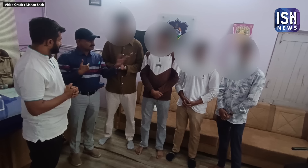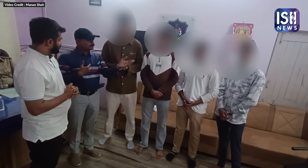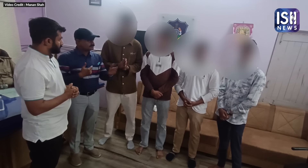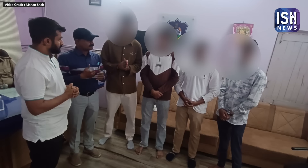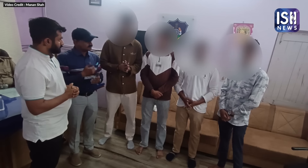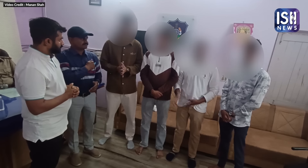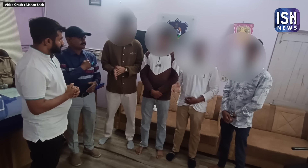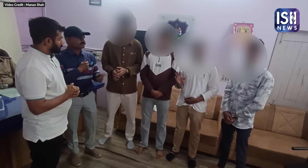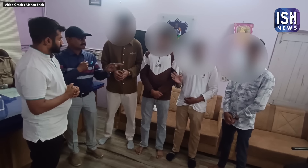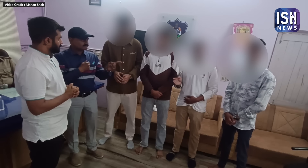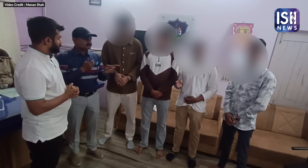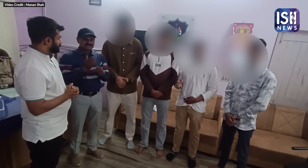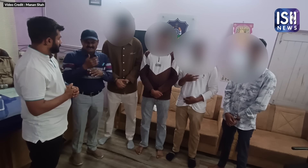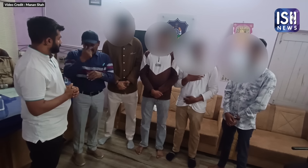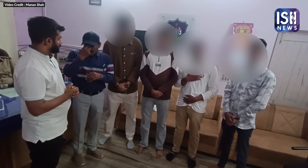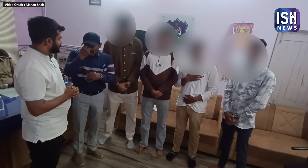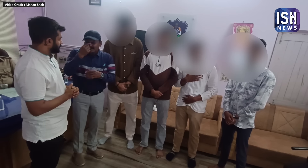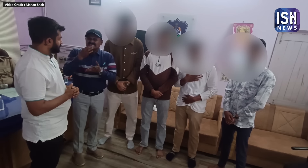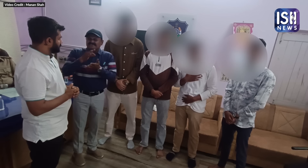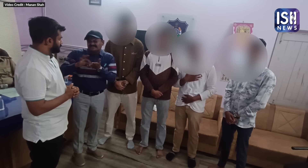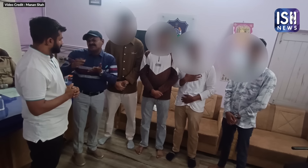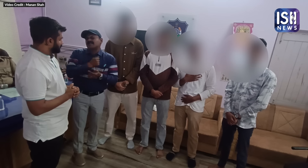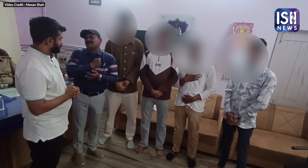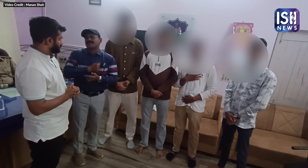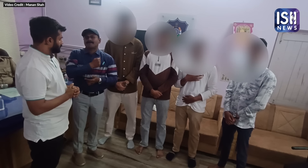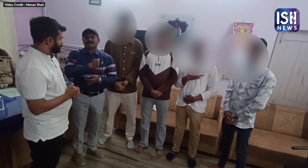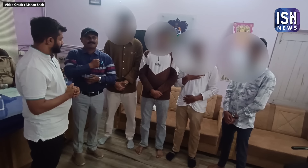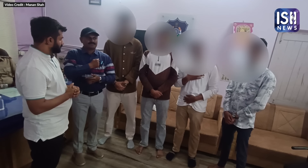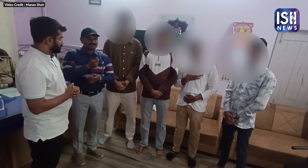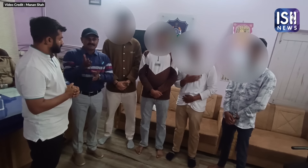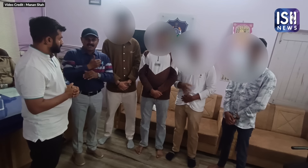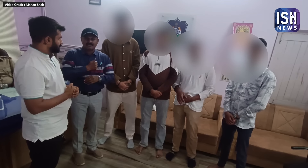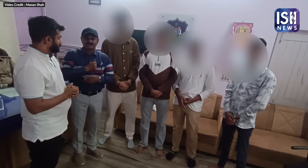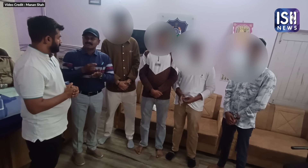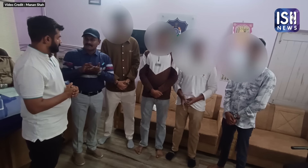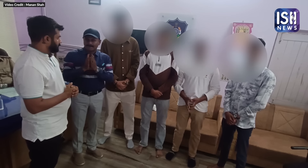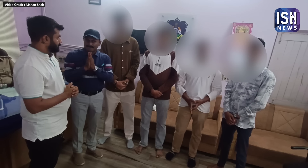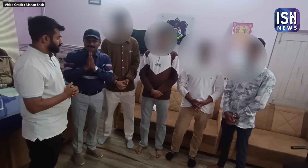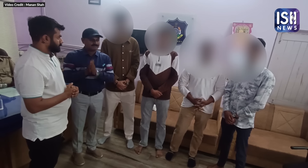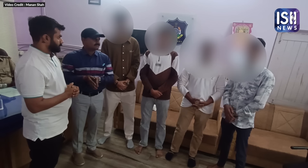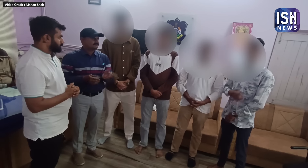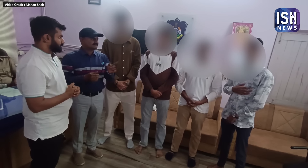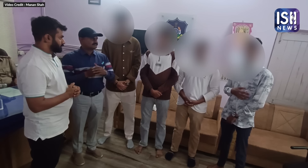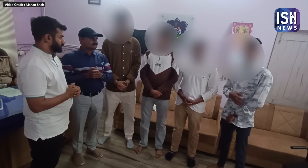I apologise for the problem we caused. Please forgive me for my mistake.